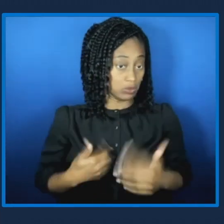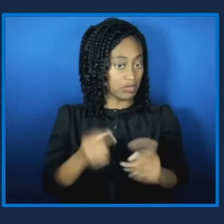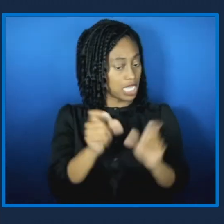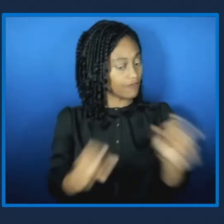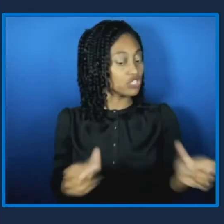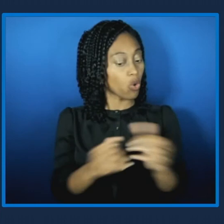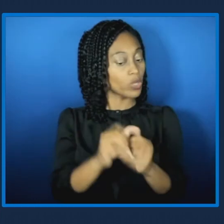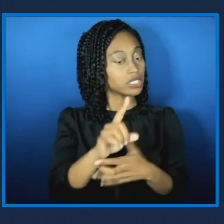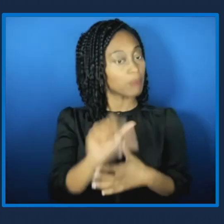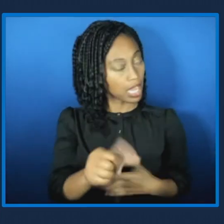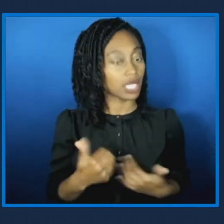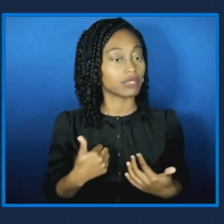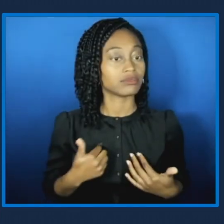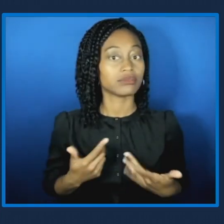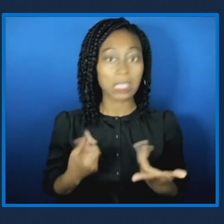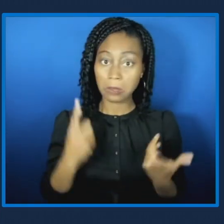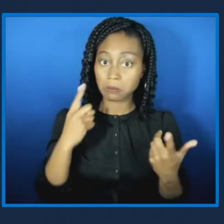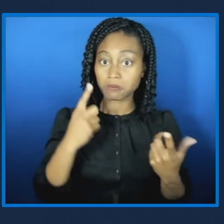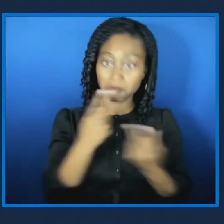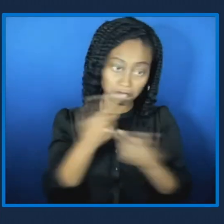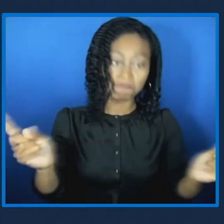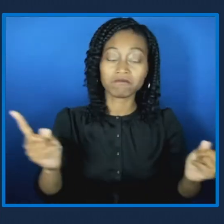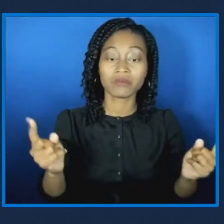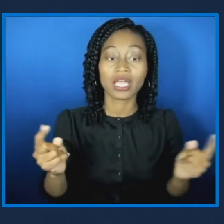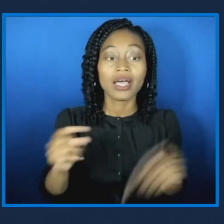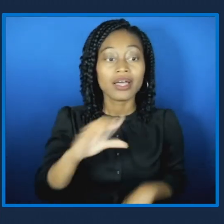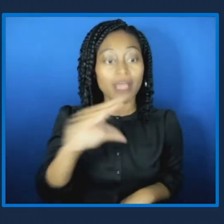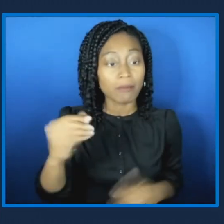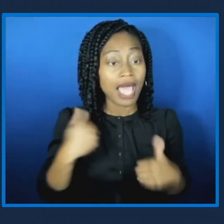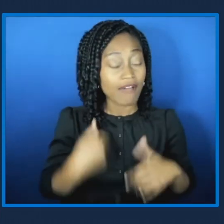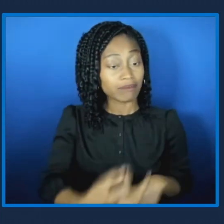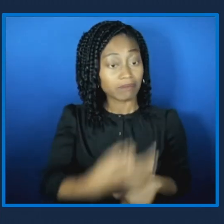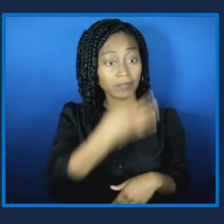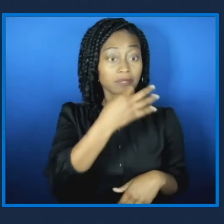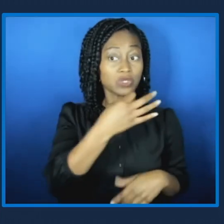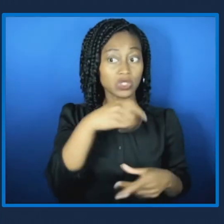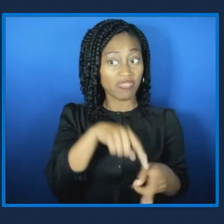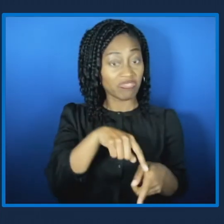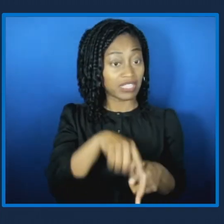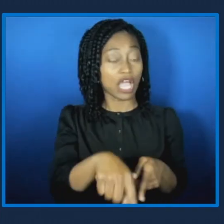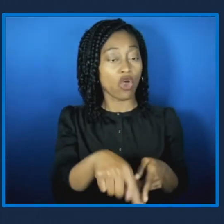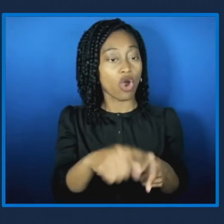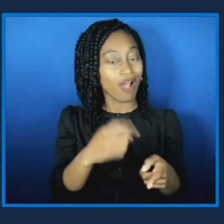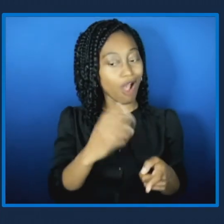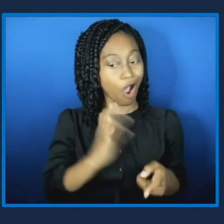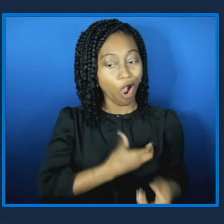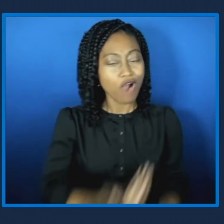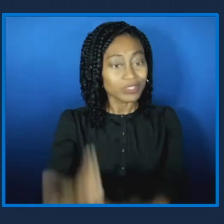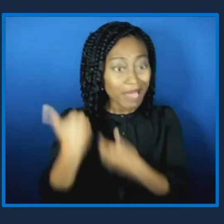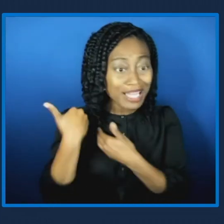companies that have expertise in this area we have a responsibility to share our experiences.